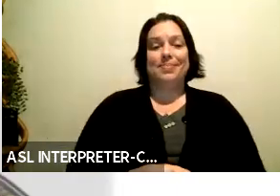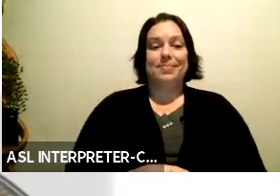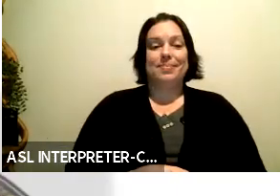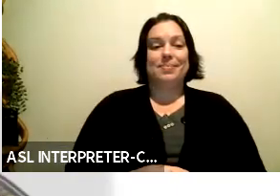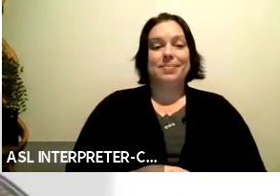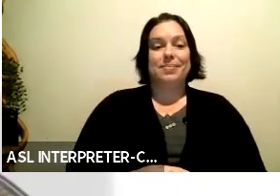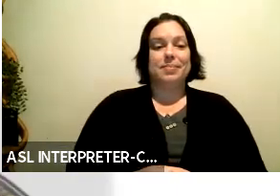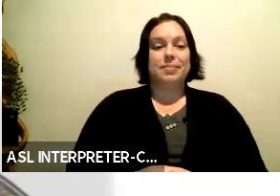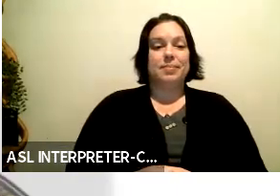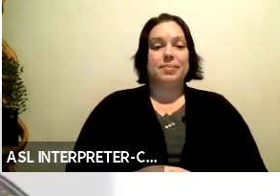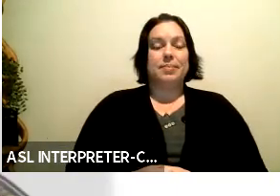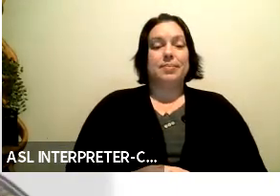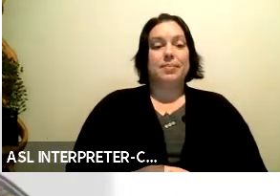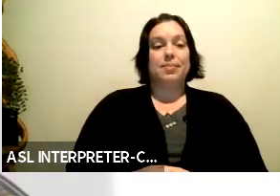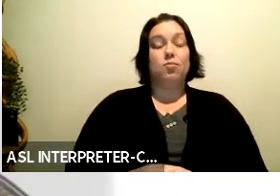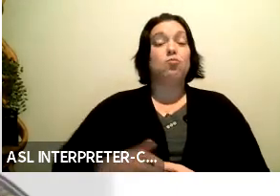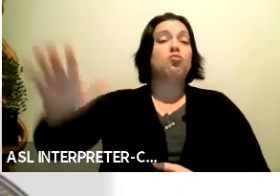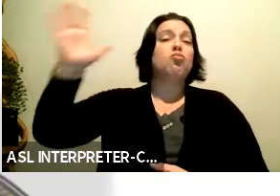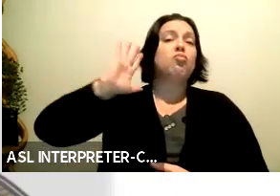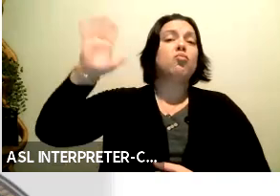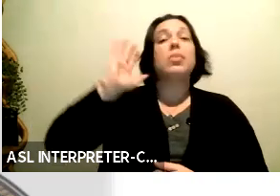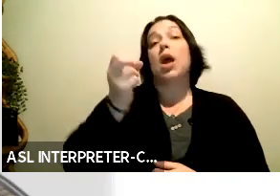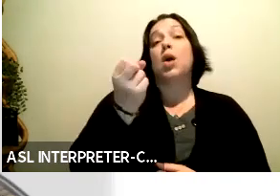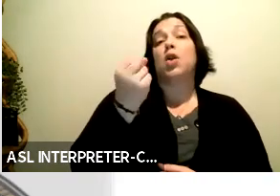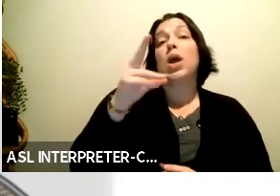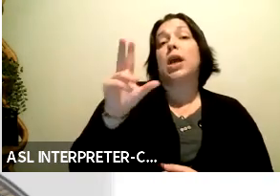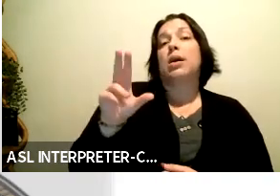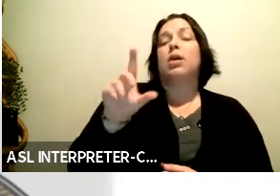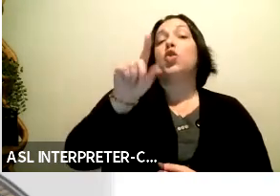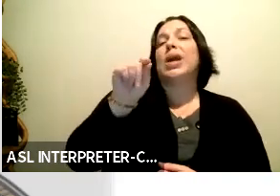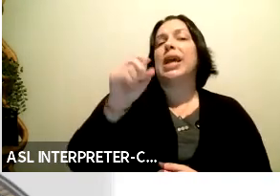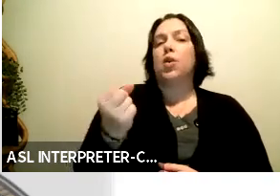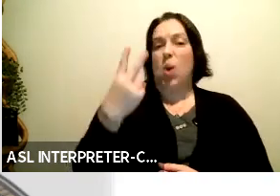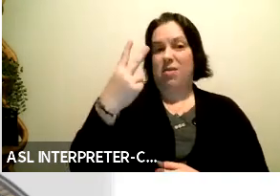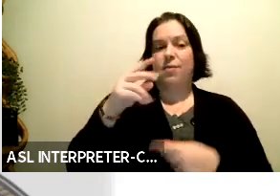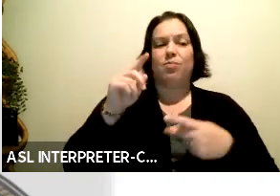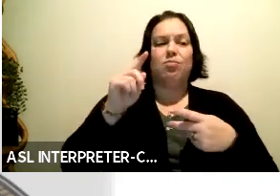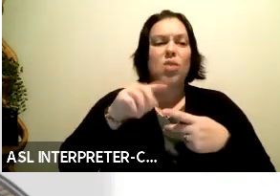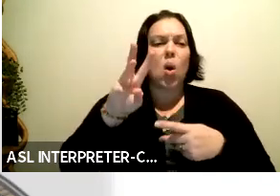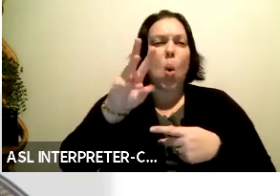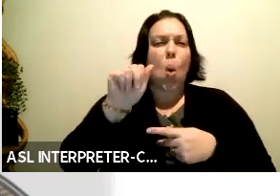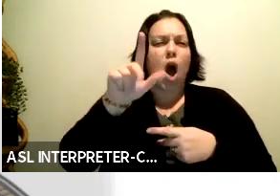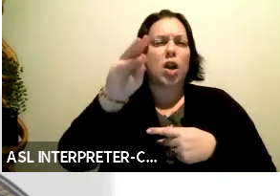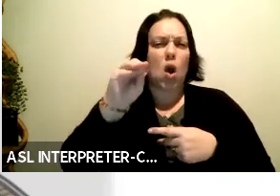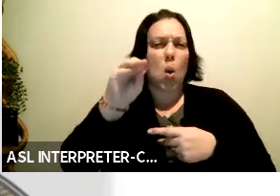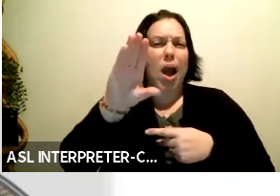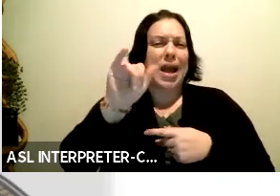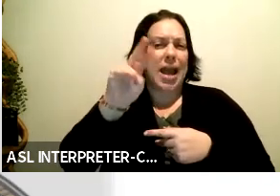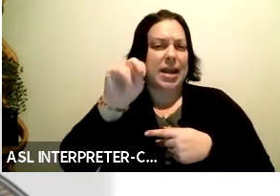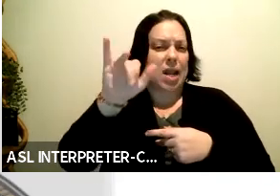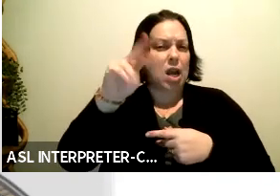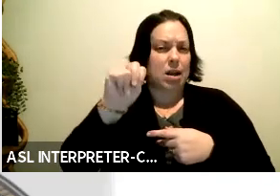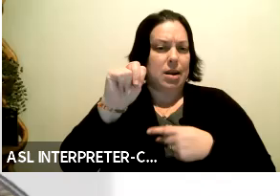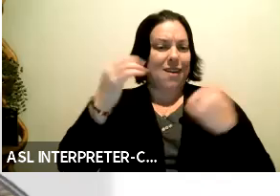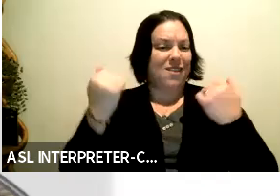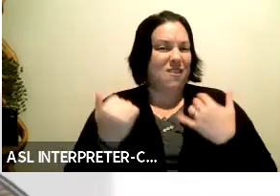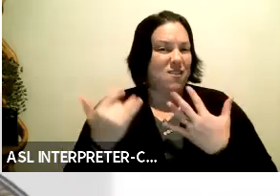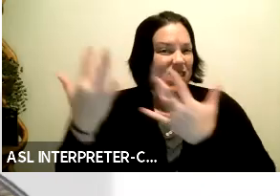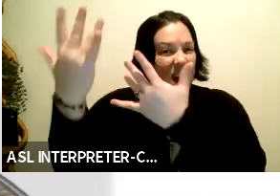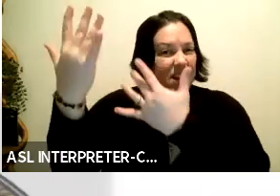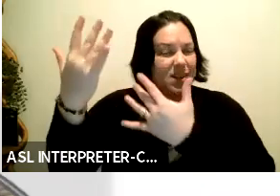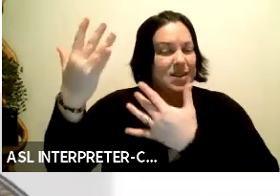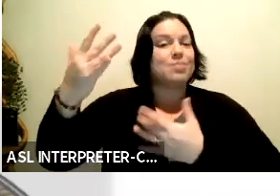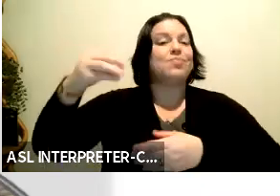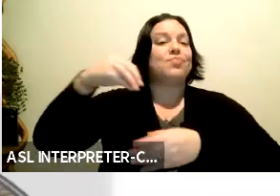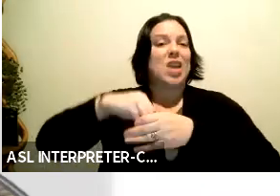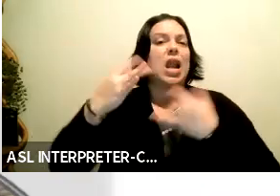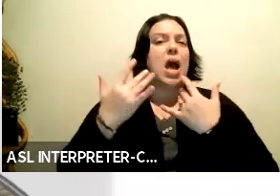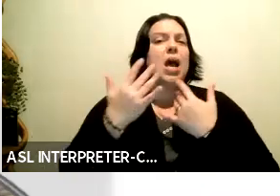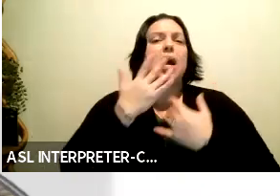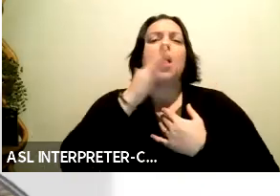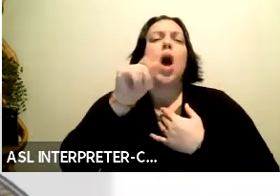So back in 2012, Waldo Canyon Fire happened in Colorado Springs, Colorado, and the local Center